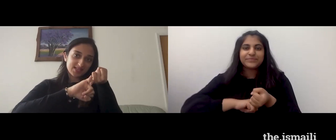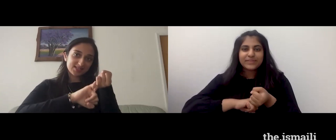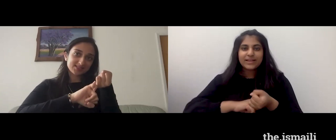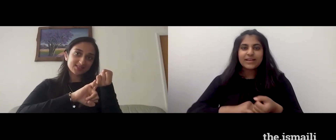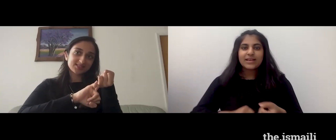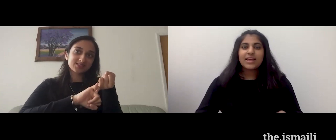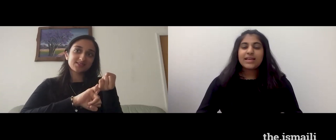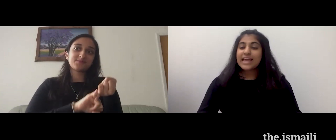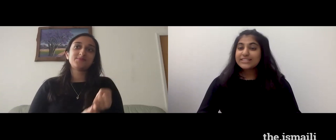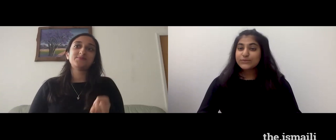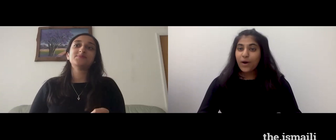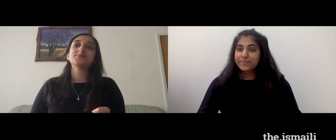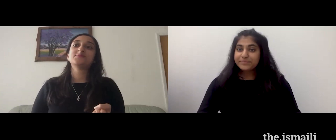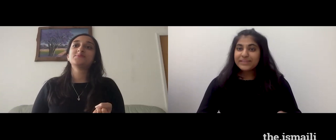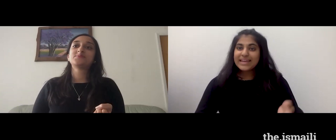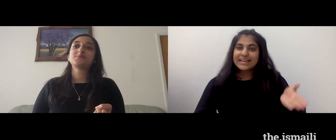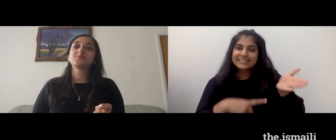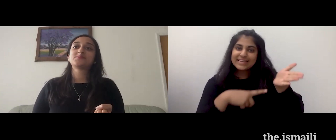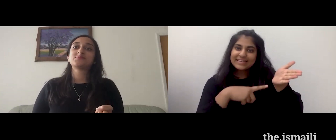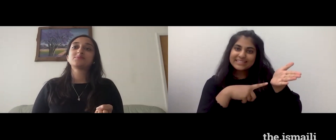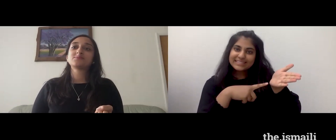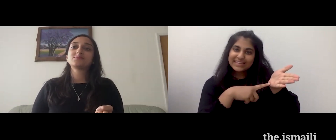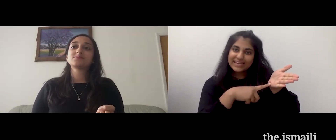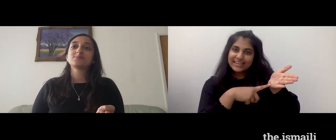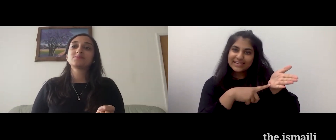The next one is "T".